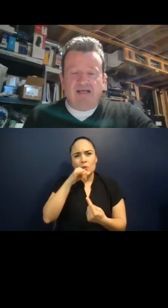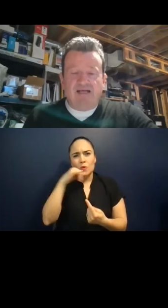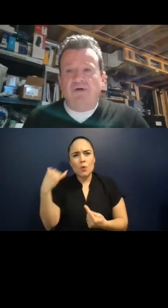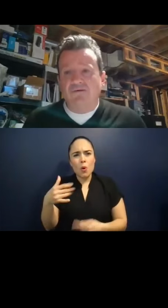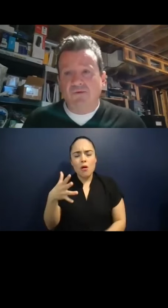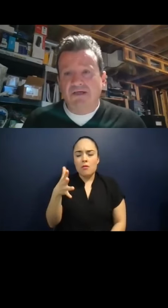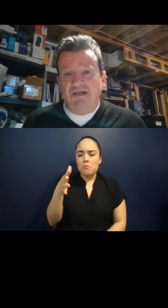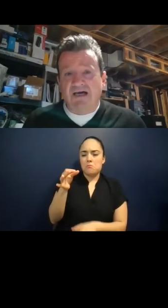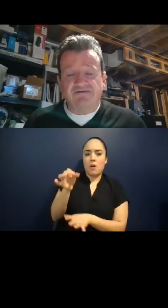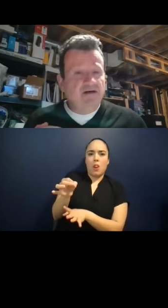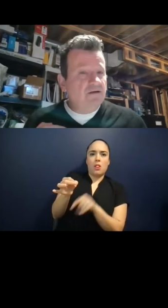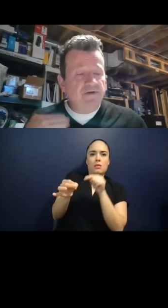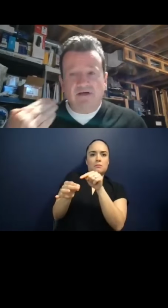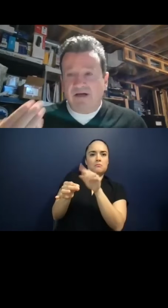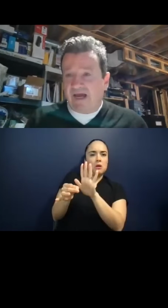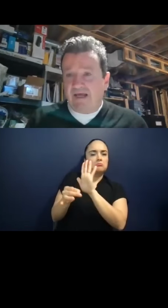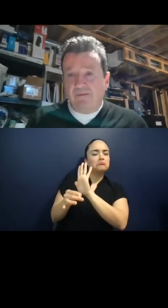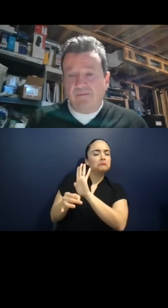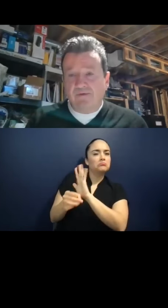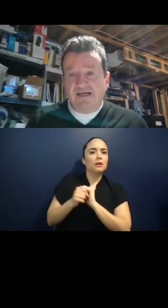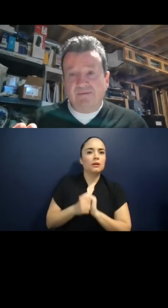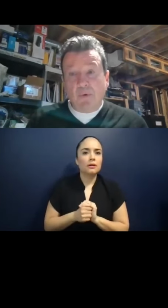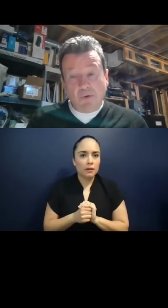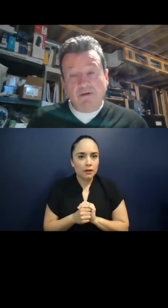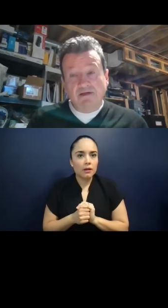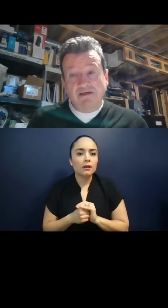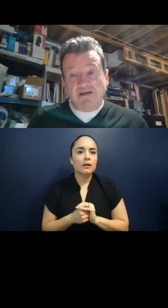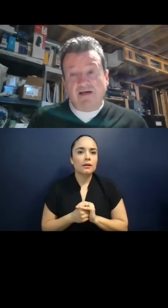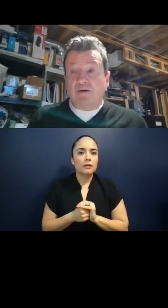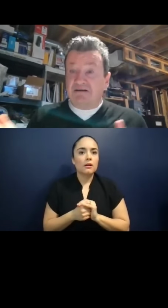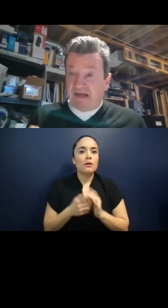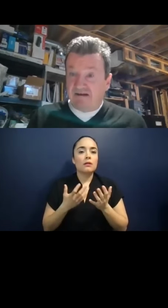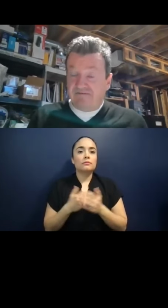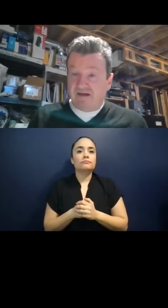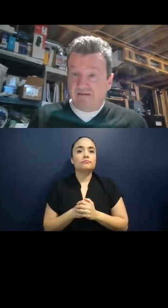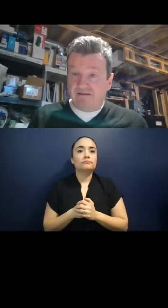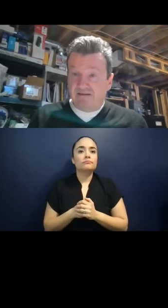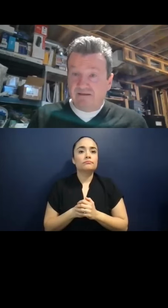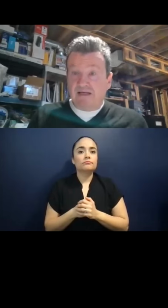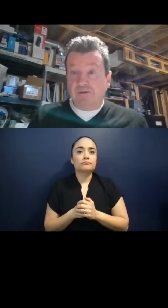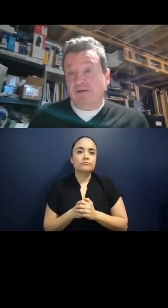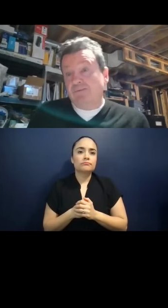Out of the 1.7 million doses given by February 26 . So you can see, it is significantly less